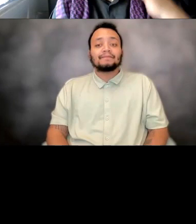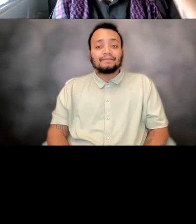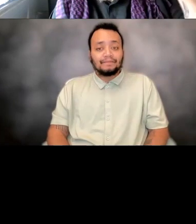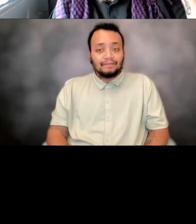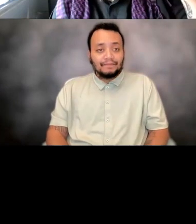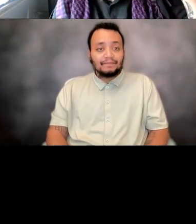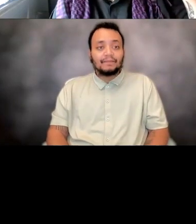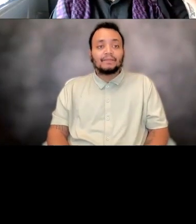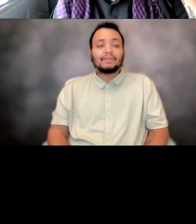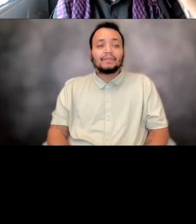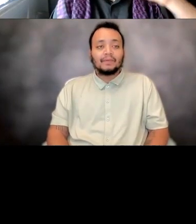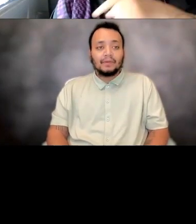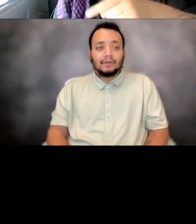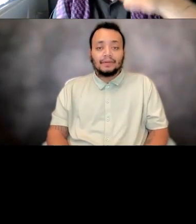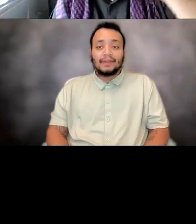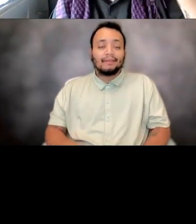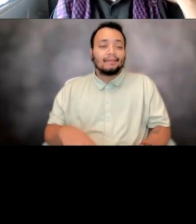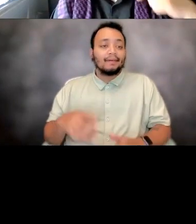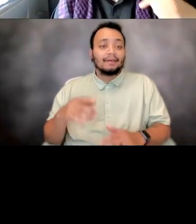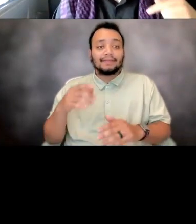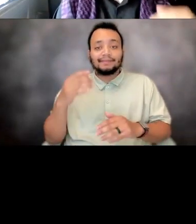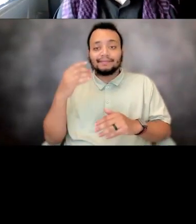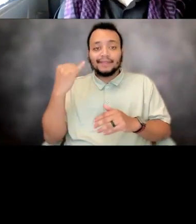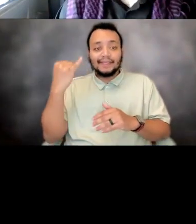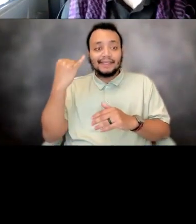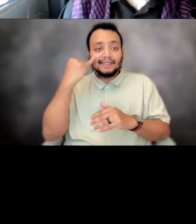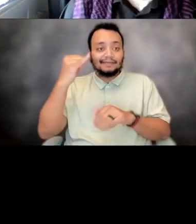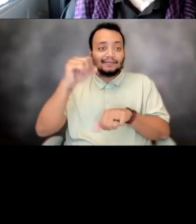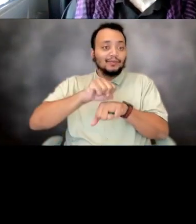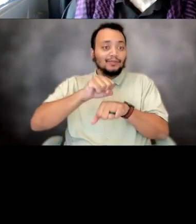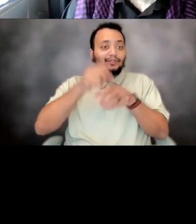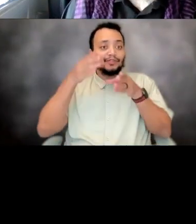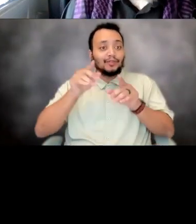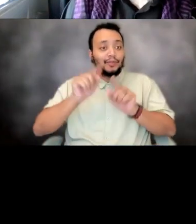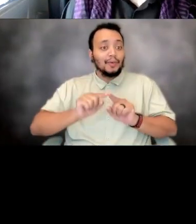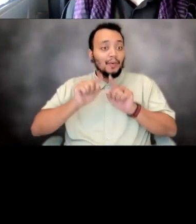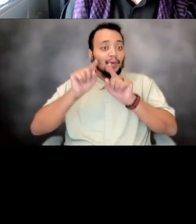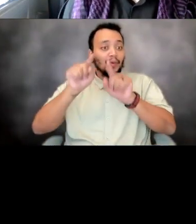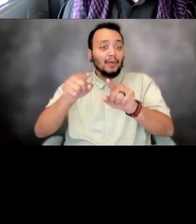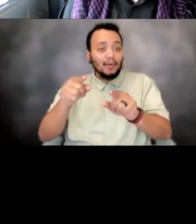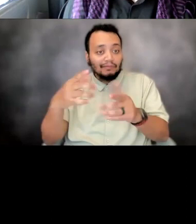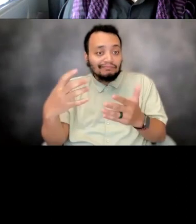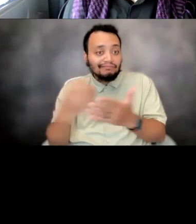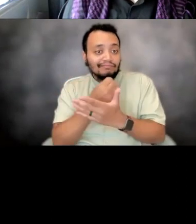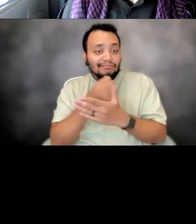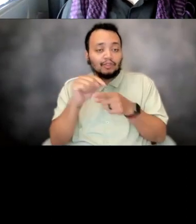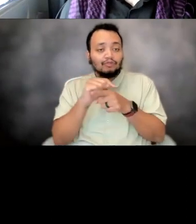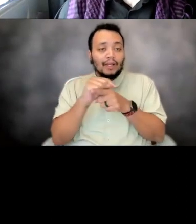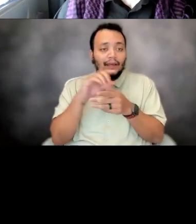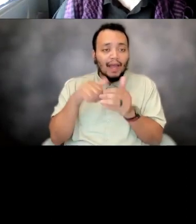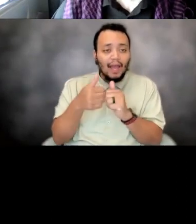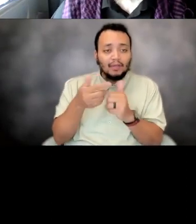the training goes out the window. So people may have been trained in how to work with trans folks. It's not rocket science.